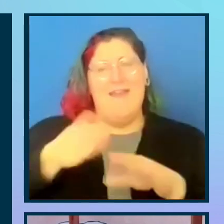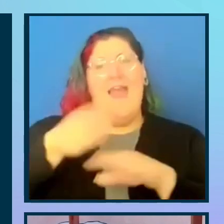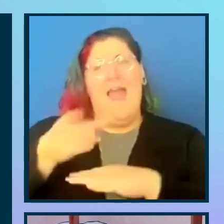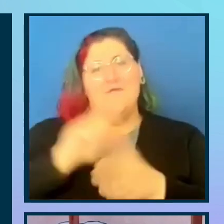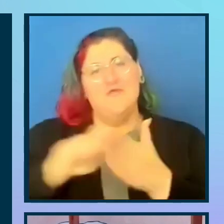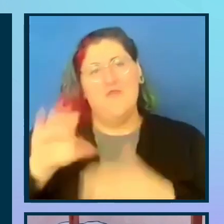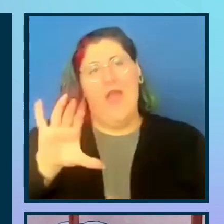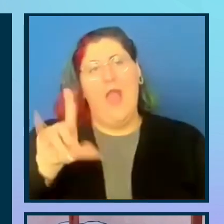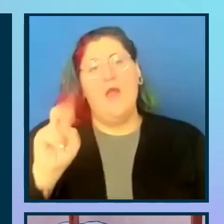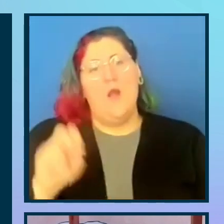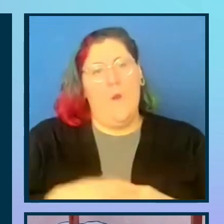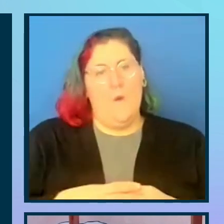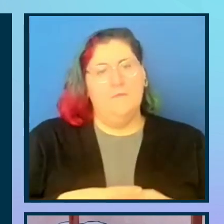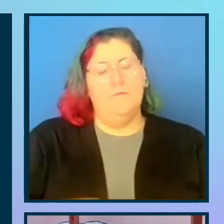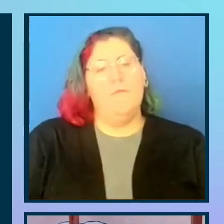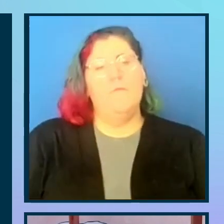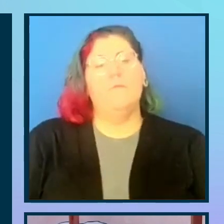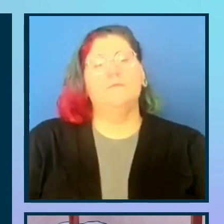after the software is already deployed and released,